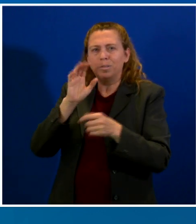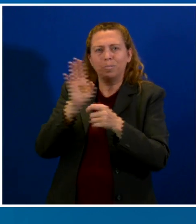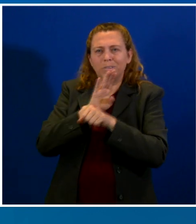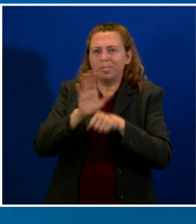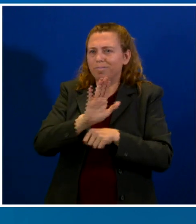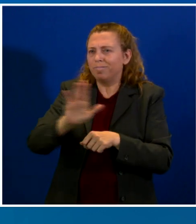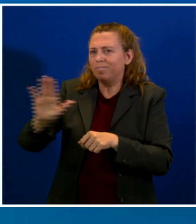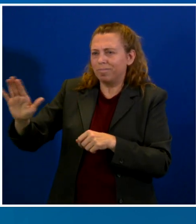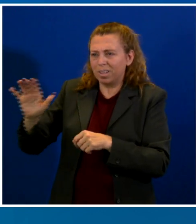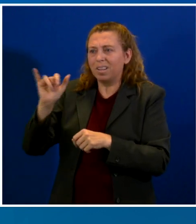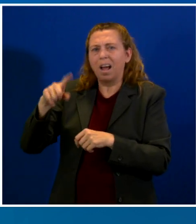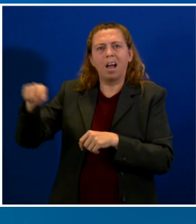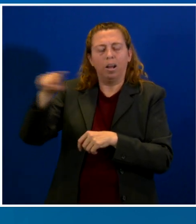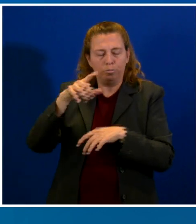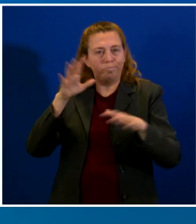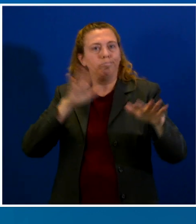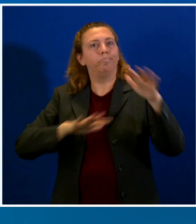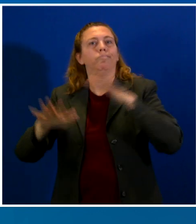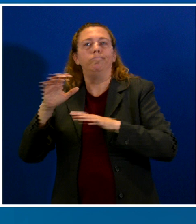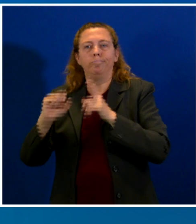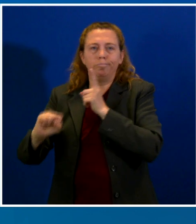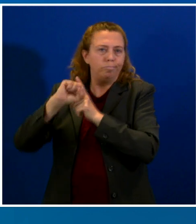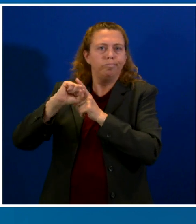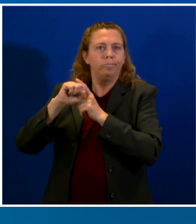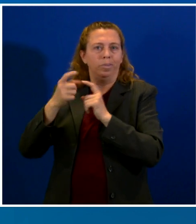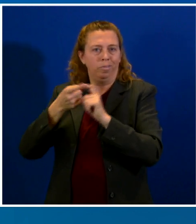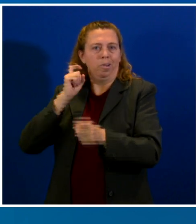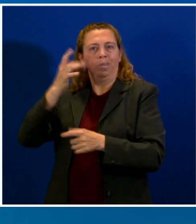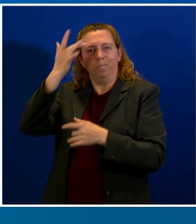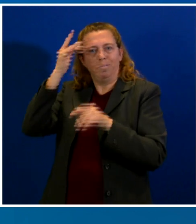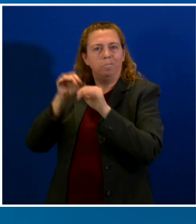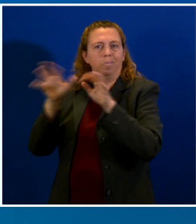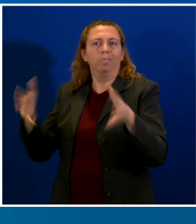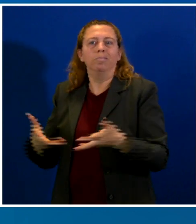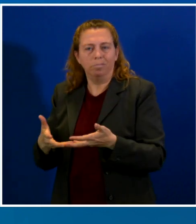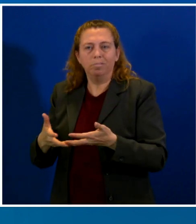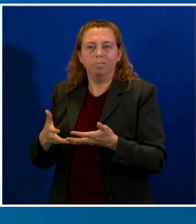capacity restrictions, such as restaurants and bars, fitness